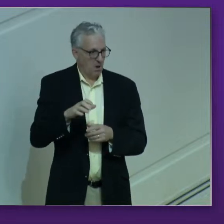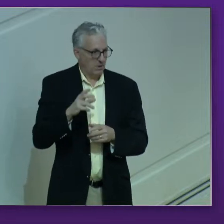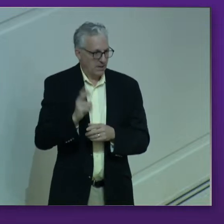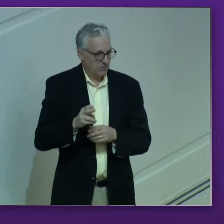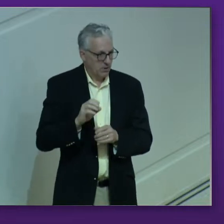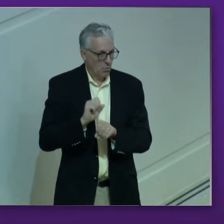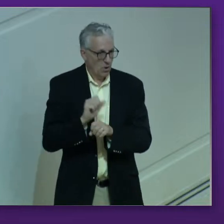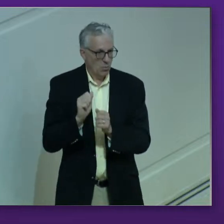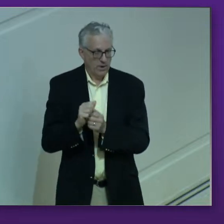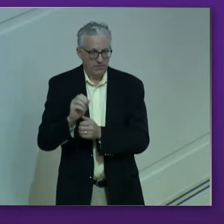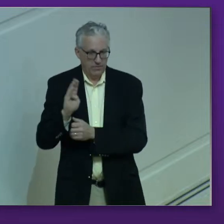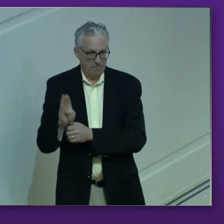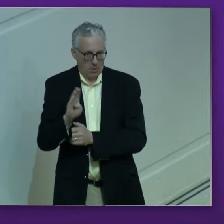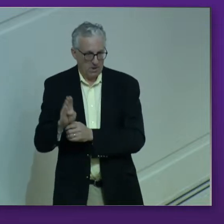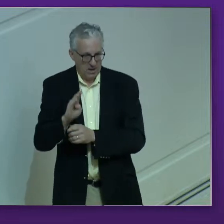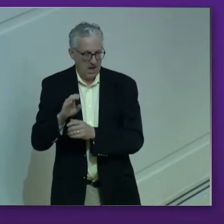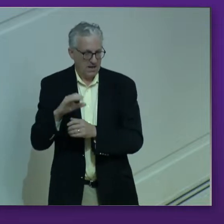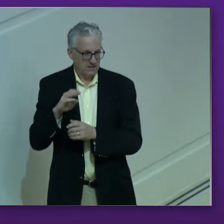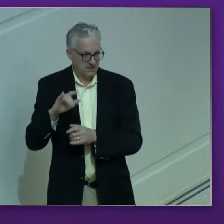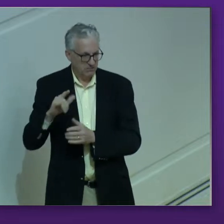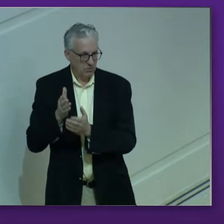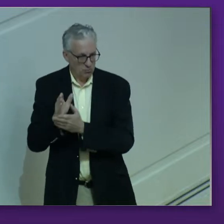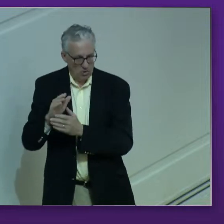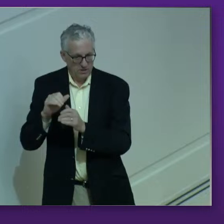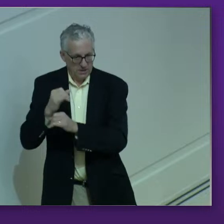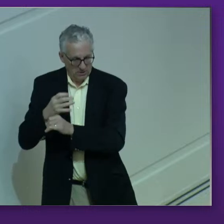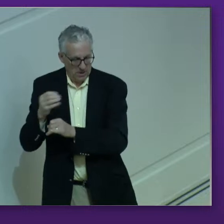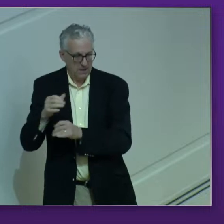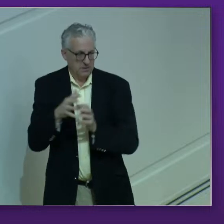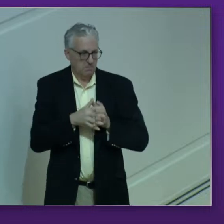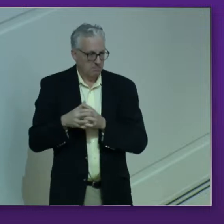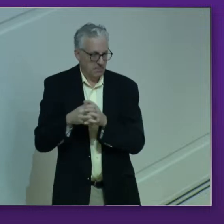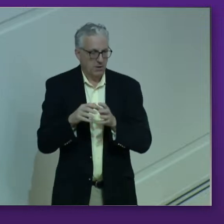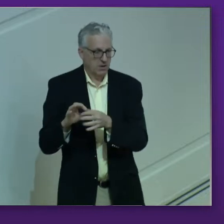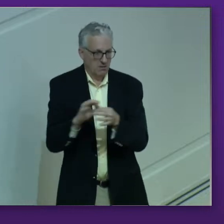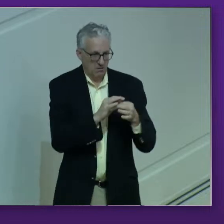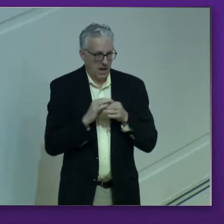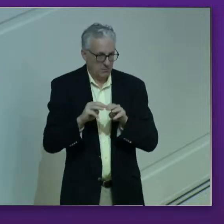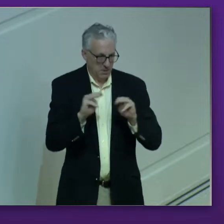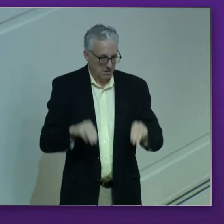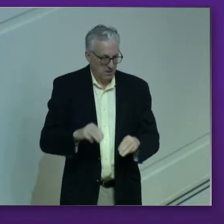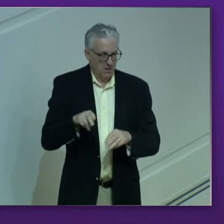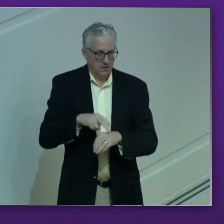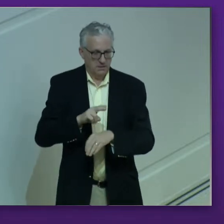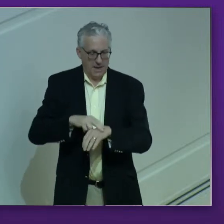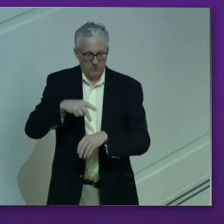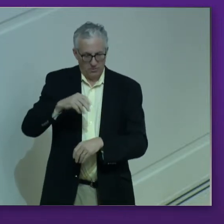PROFESSOR OF AFRICAN AND AFRICAN-AMERICAN HISTORY AT MC. WHO TEACHES A MEDLEY OF COURSES